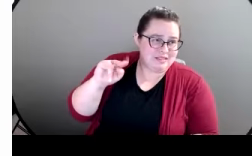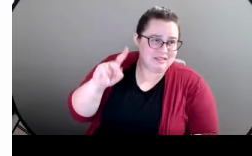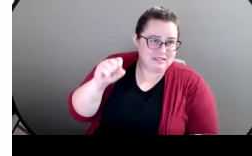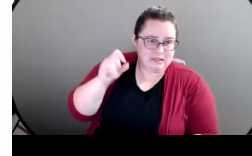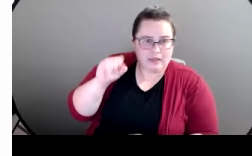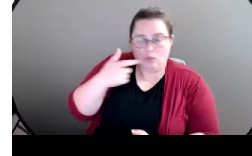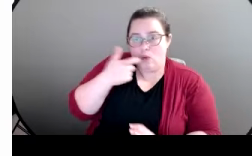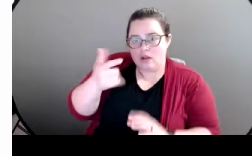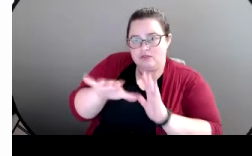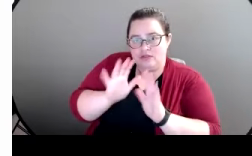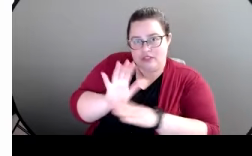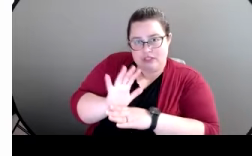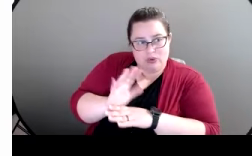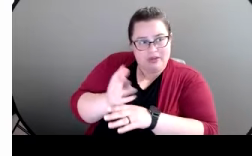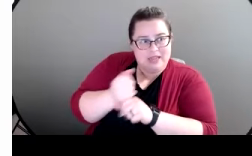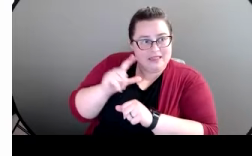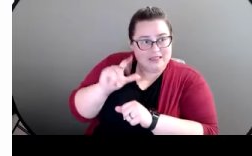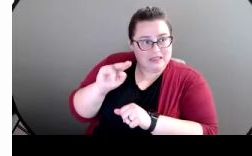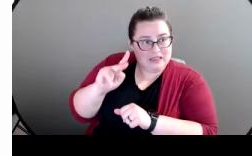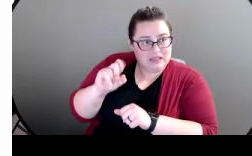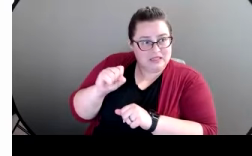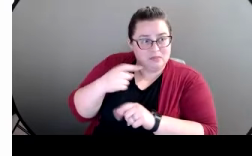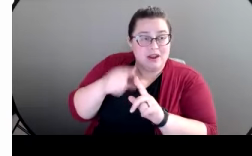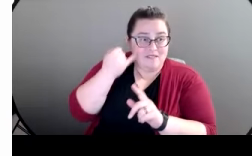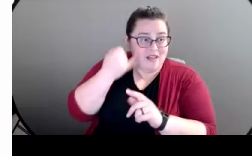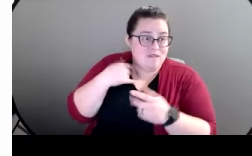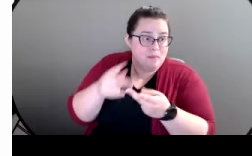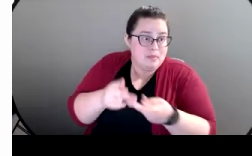But yeah, if you have a place where all of those links are available, that would be cool.